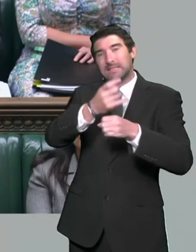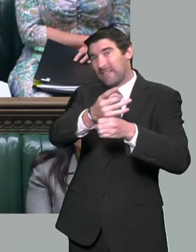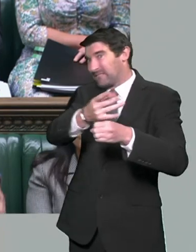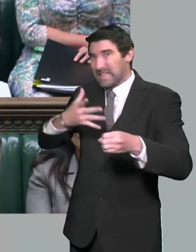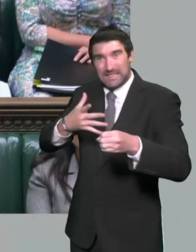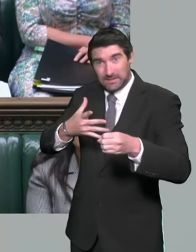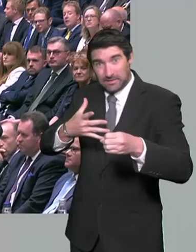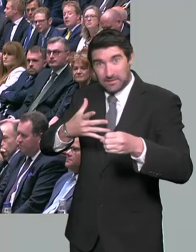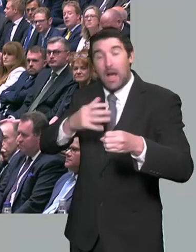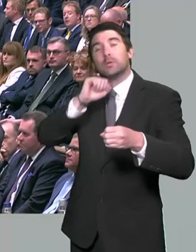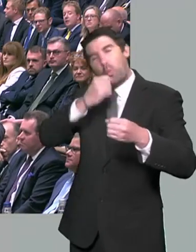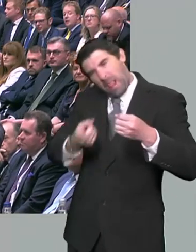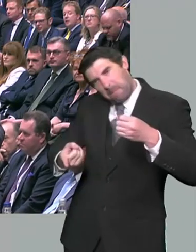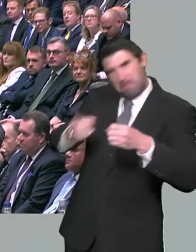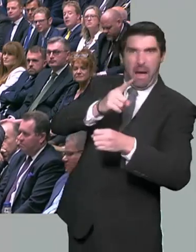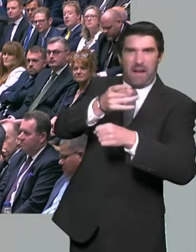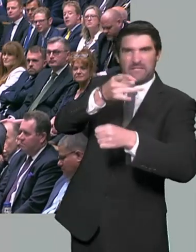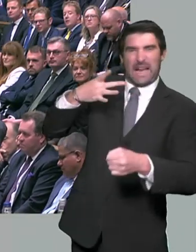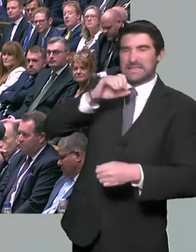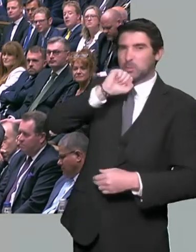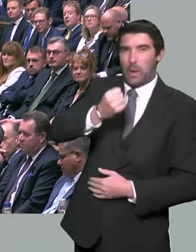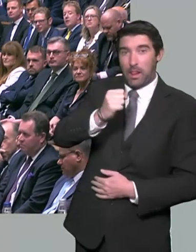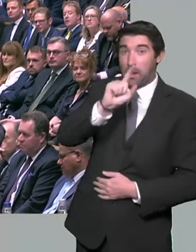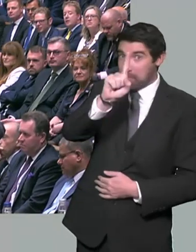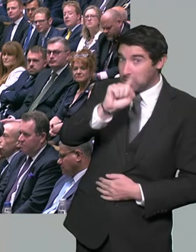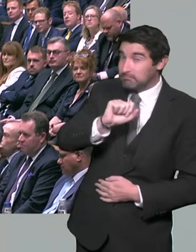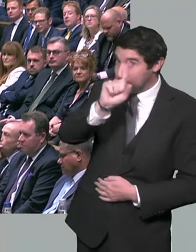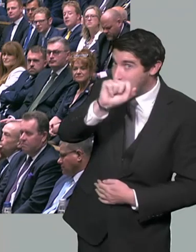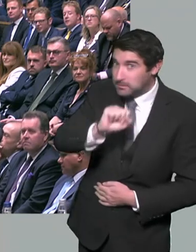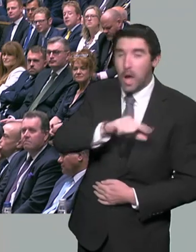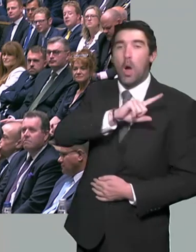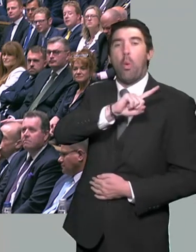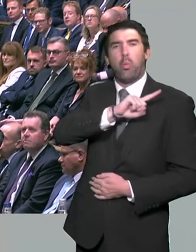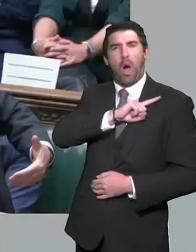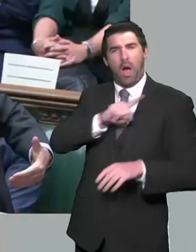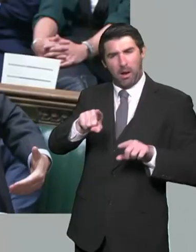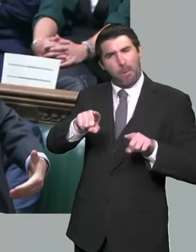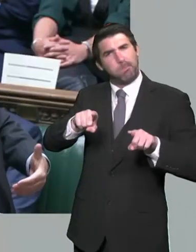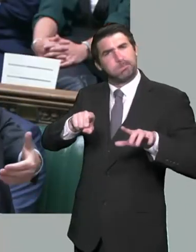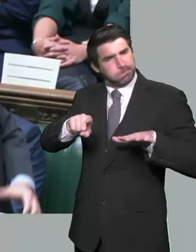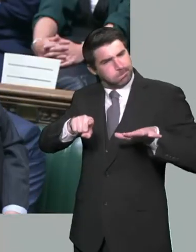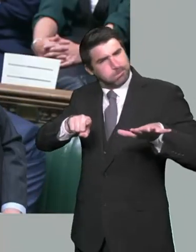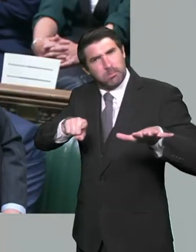The reason that other countries are temporarily moving ahead is, of course, that we came out